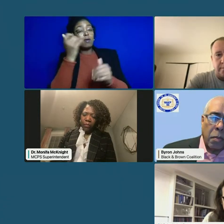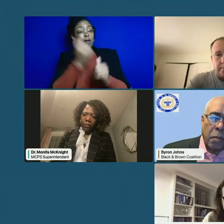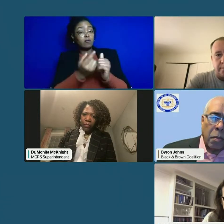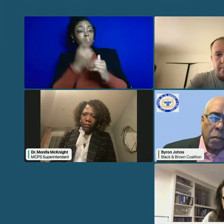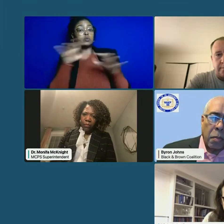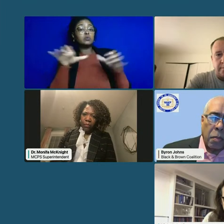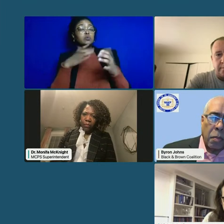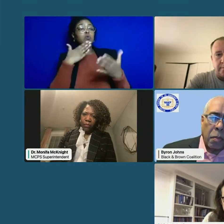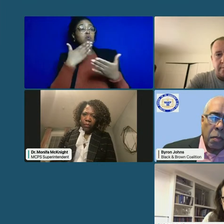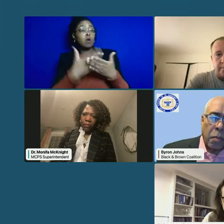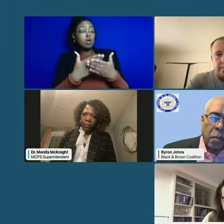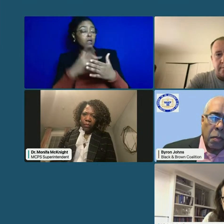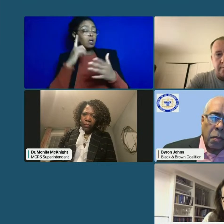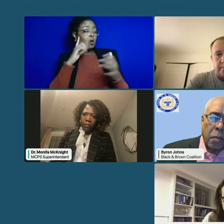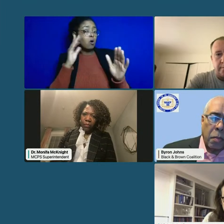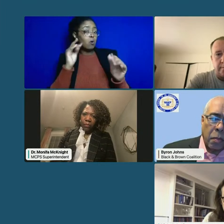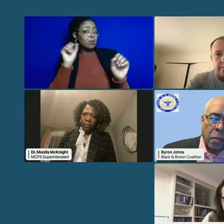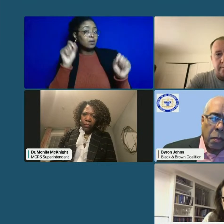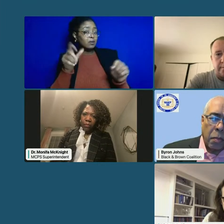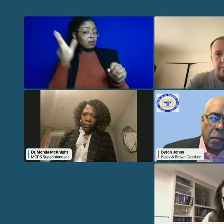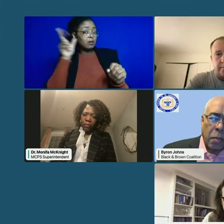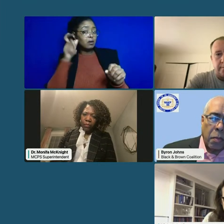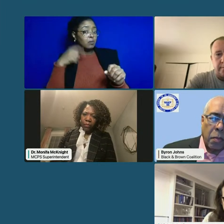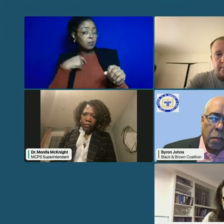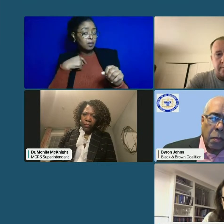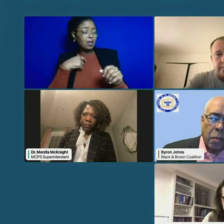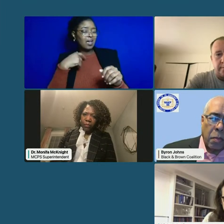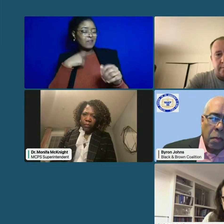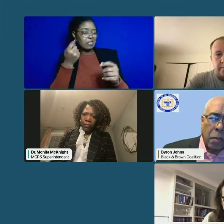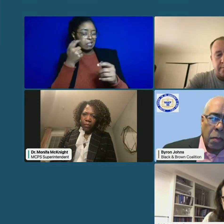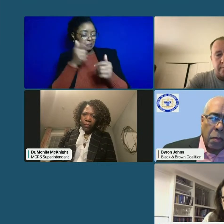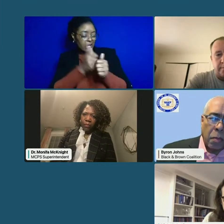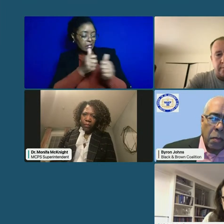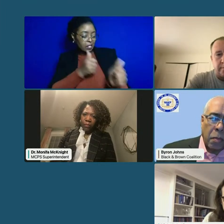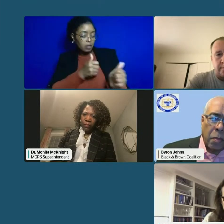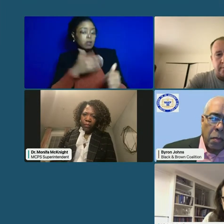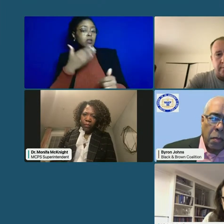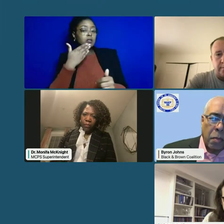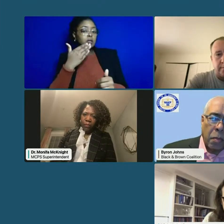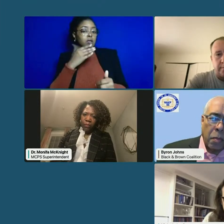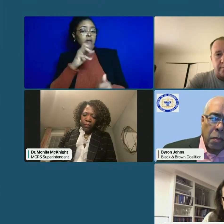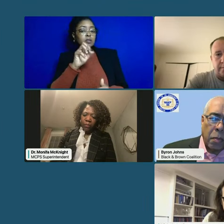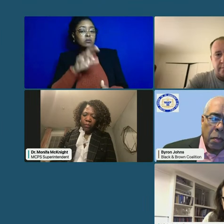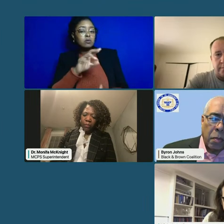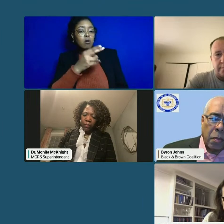hope you are. Good evening, everyone. I hope you are doing well, Um, hopefully hopefully